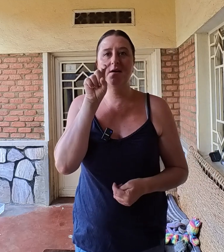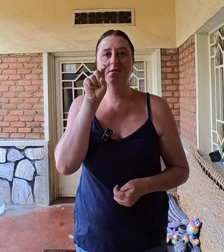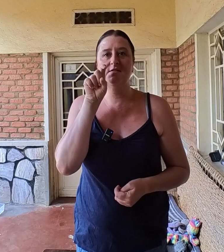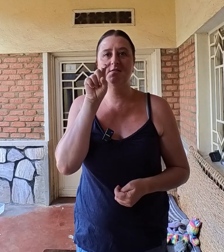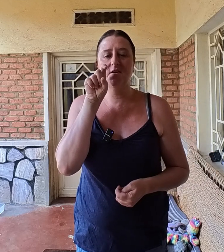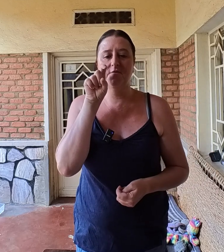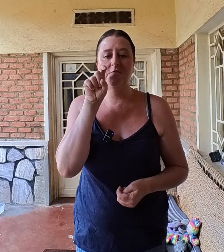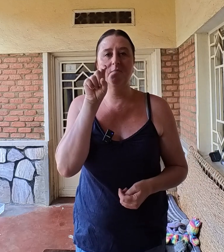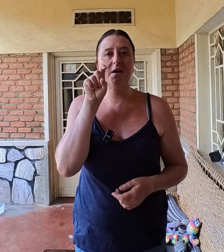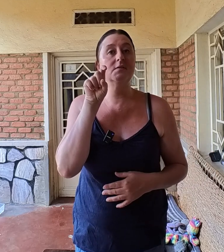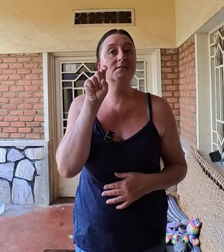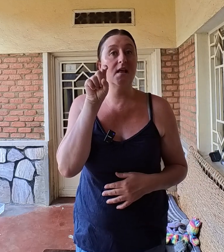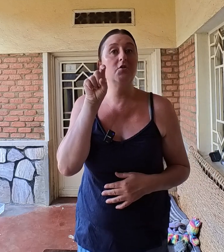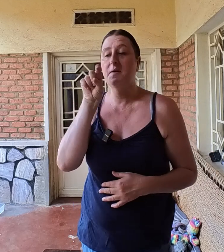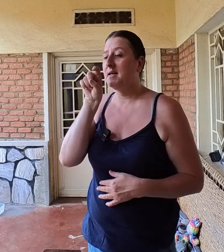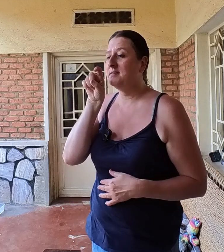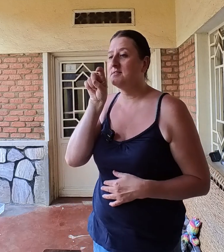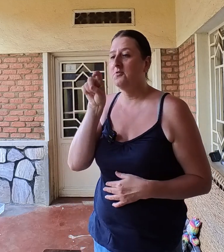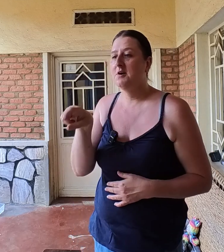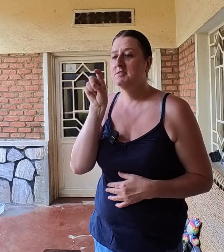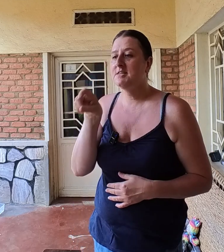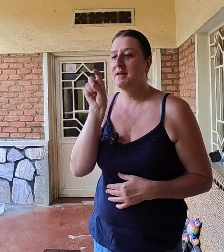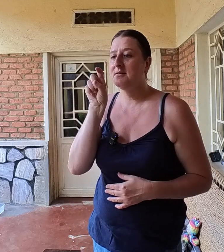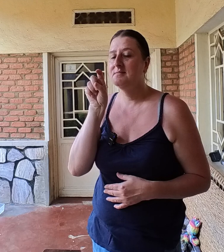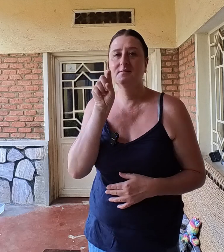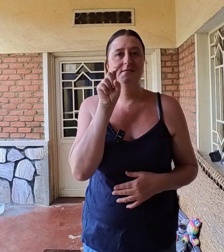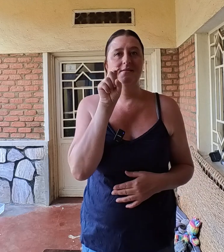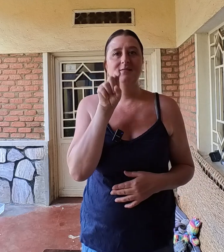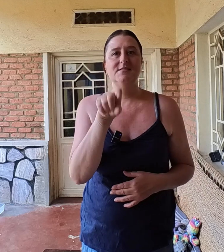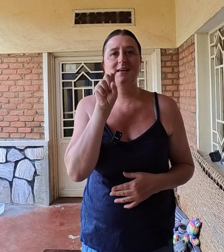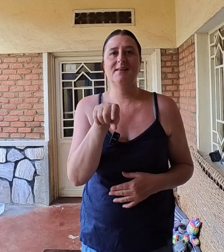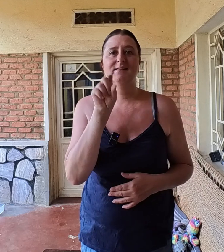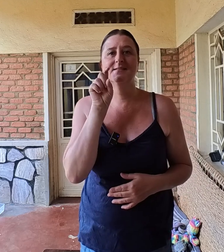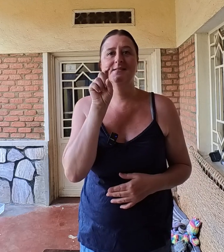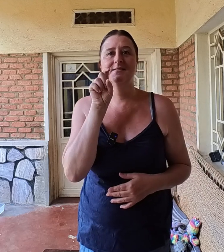the mouth it's just going forward and backwards like you're pecking. So, chicken. Chicken.